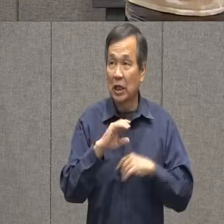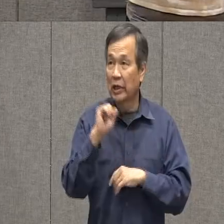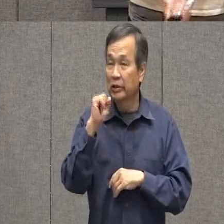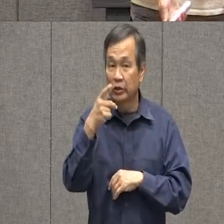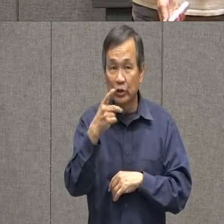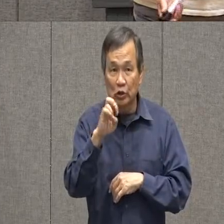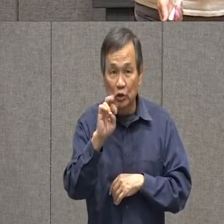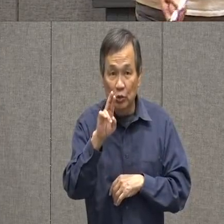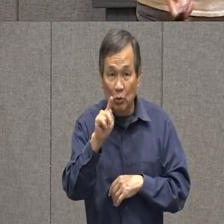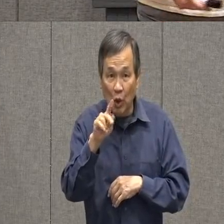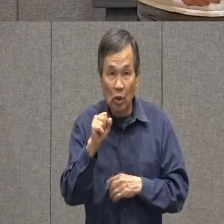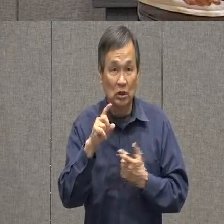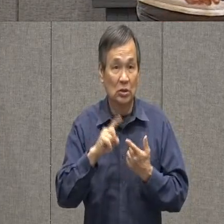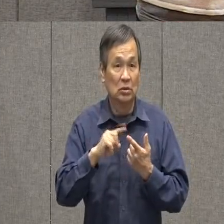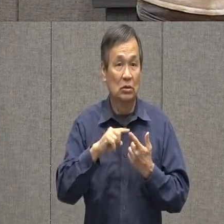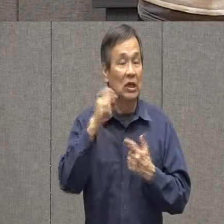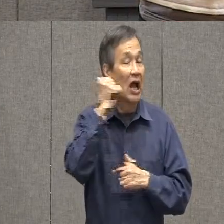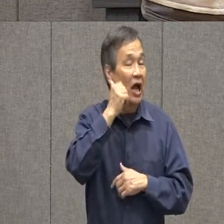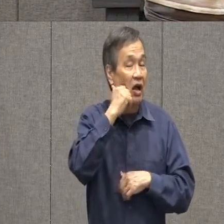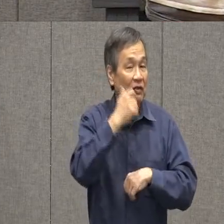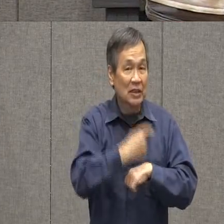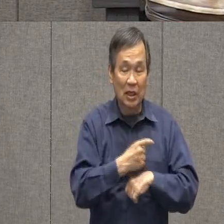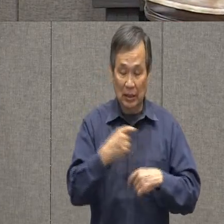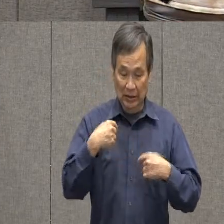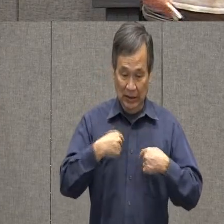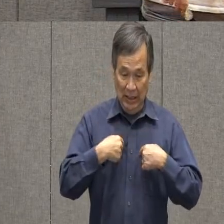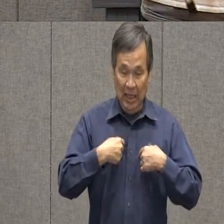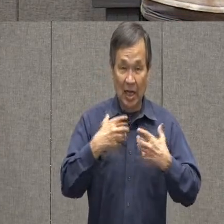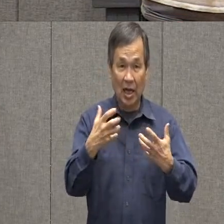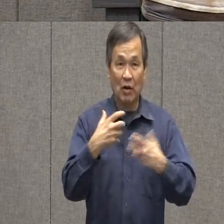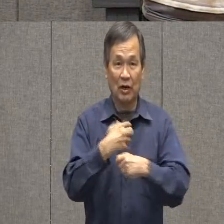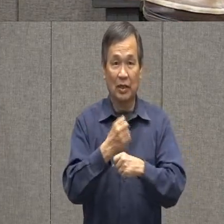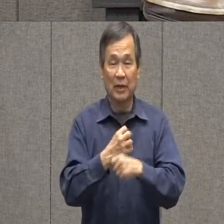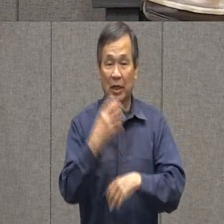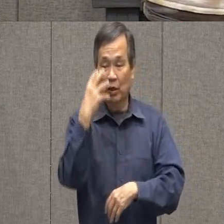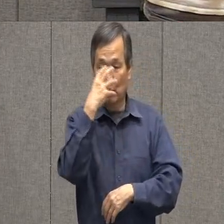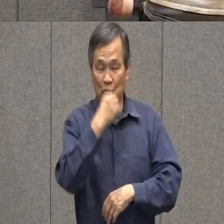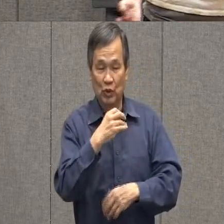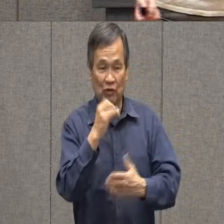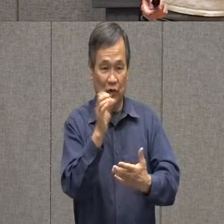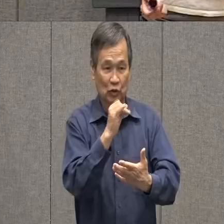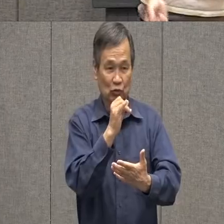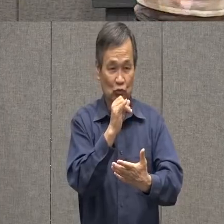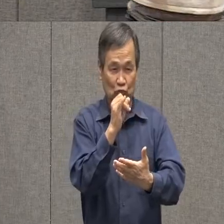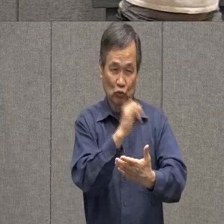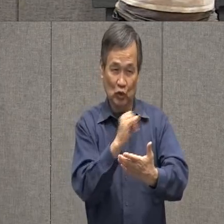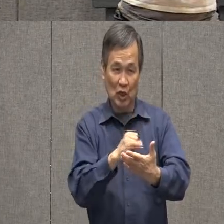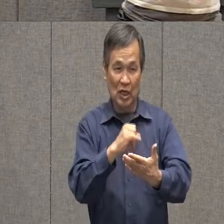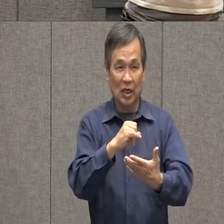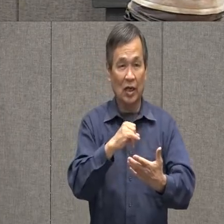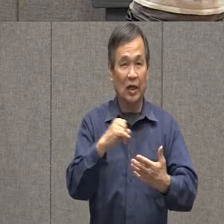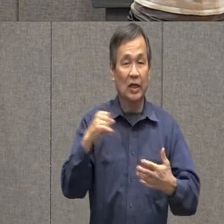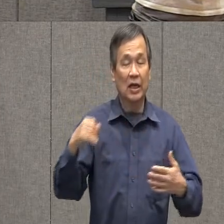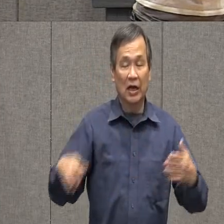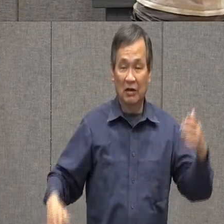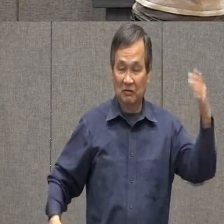and everyday things we do. So, if I wanted to make a beautiful drawing of a ballerina, what might that look like, Ms. Ley?